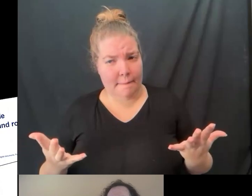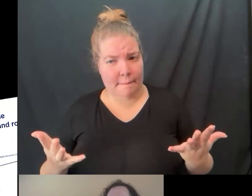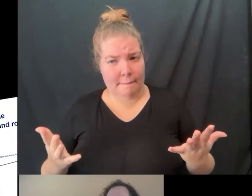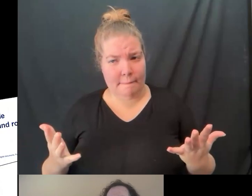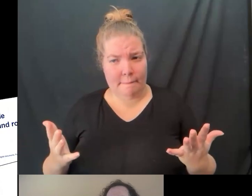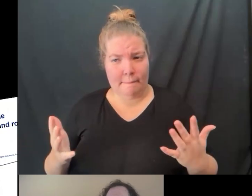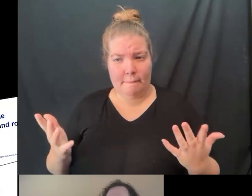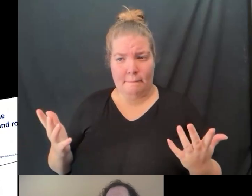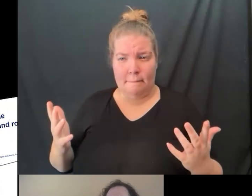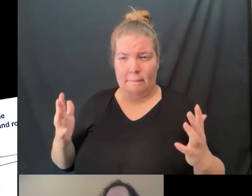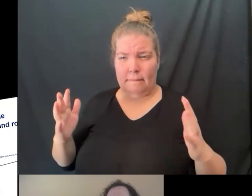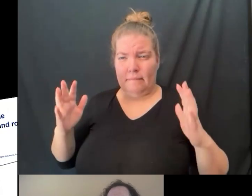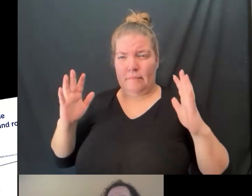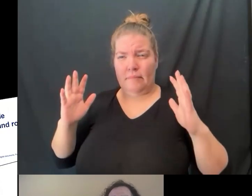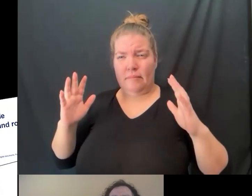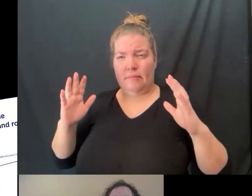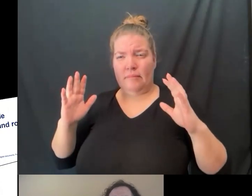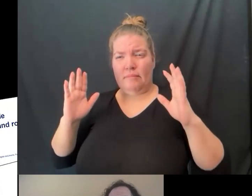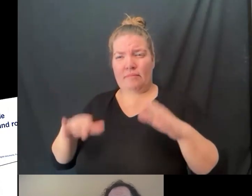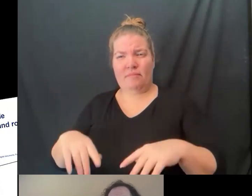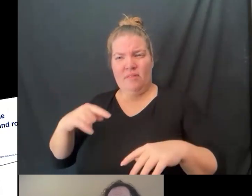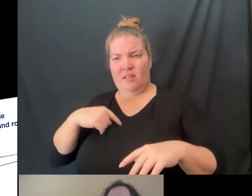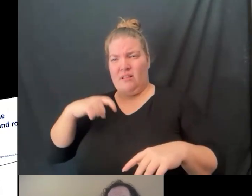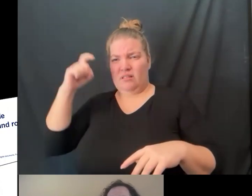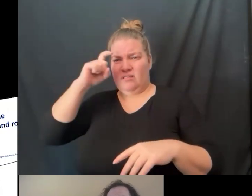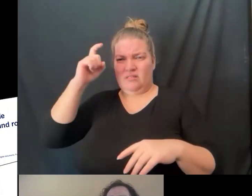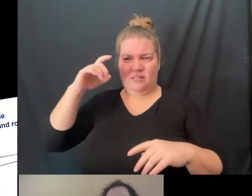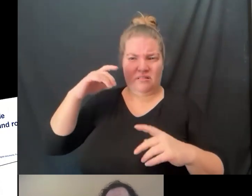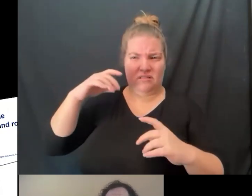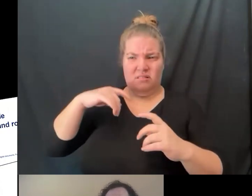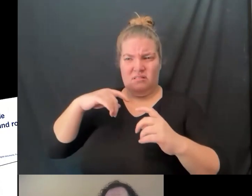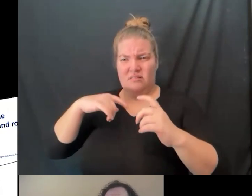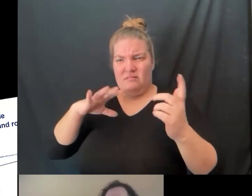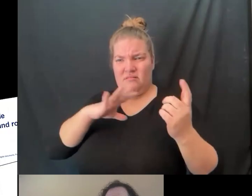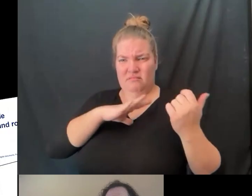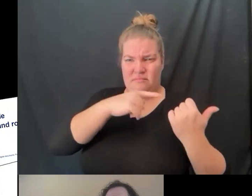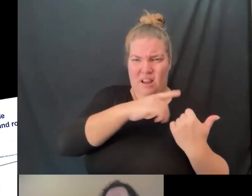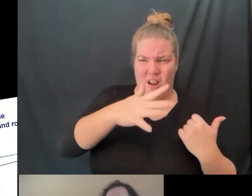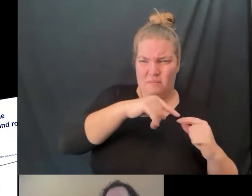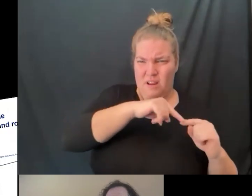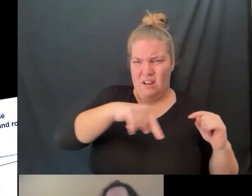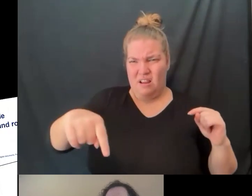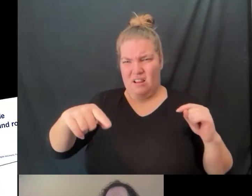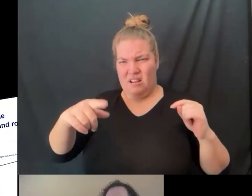This has led to strong pushback from vendors and sticky conversations. This vendor has a strong background with certificates and credentials.